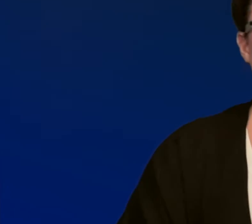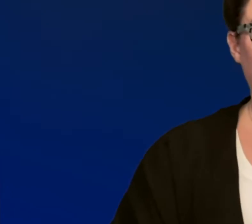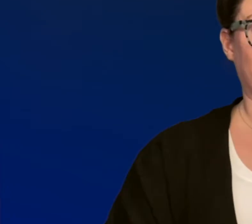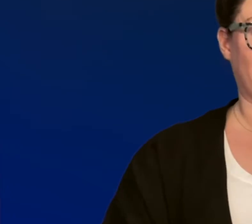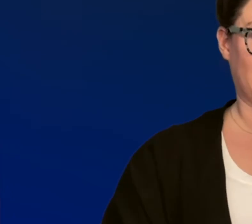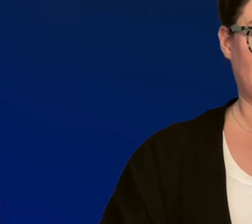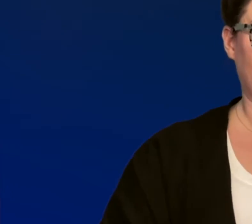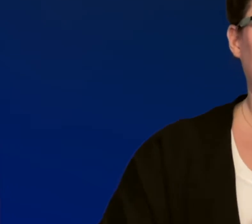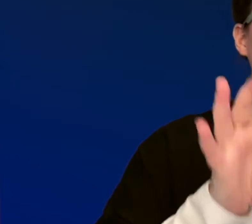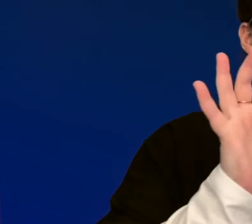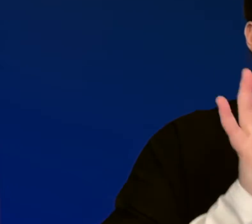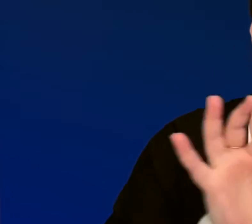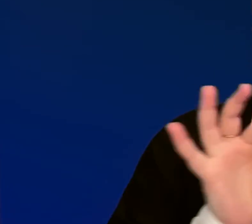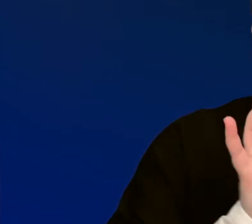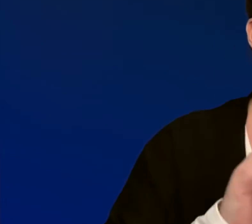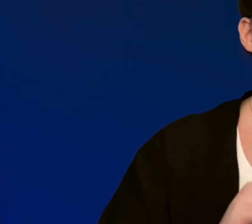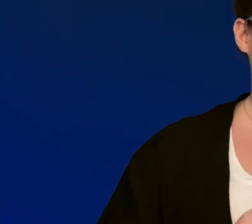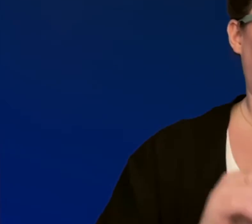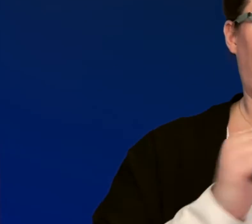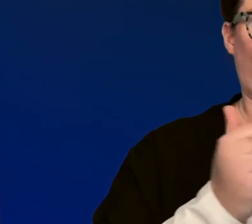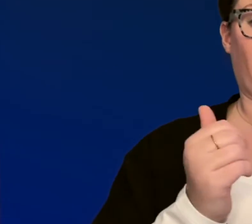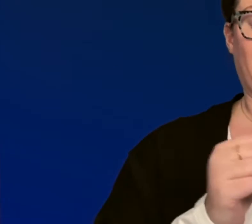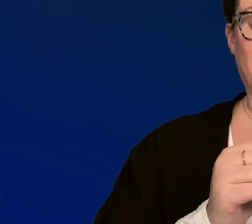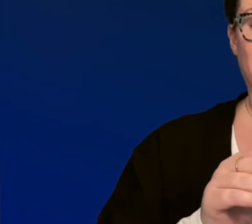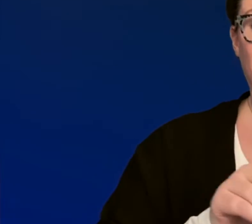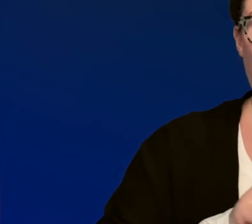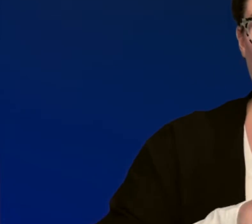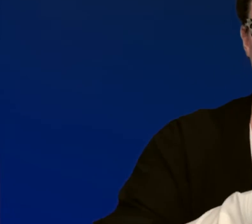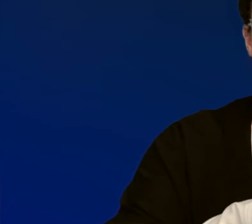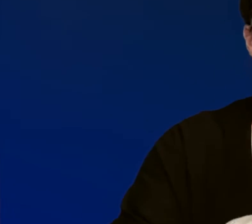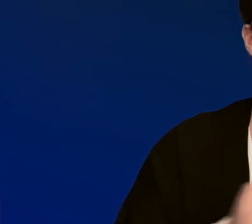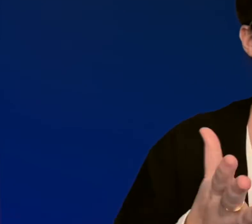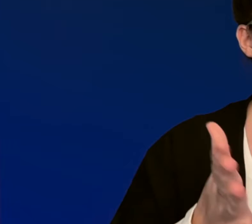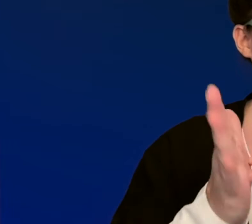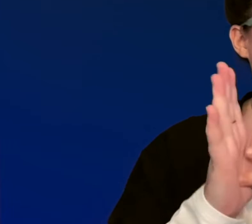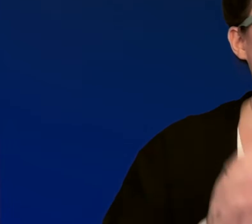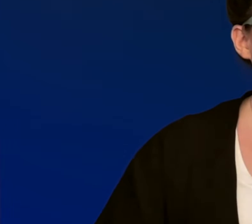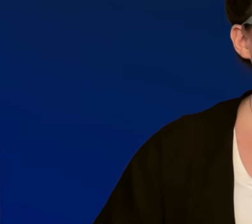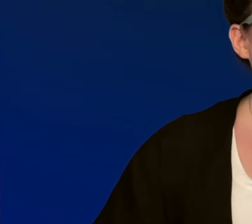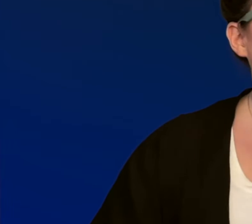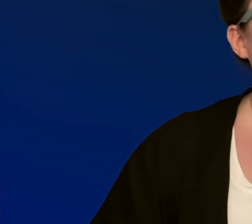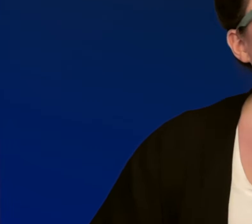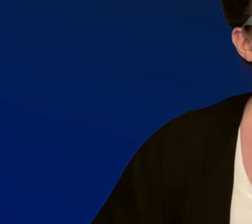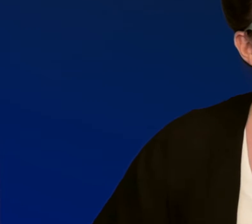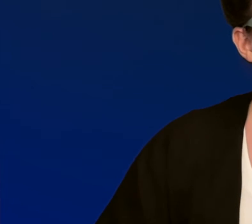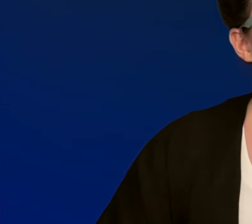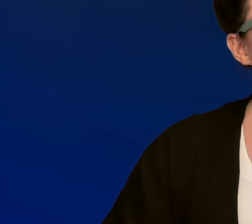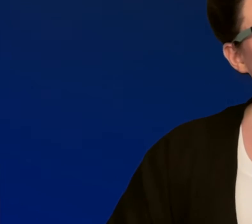As a victim, it is important to understand how these steps work, and what that means for you and your case.